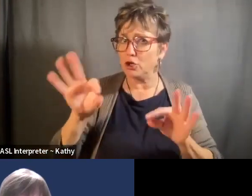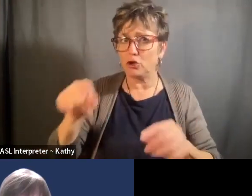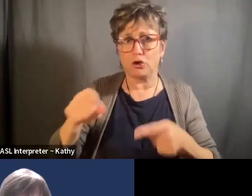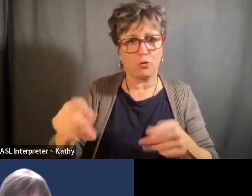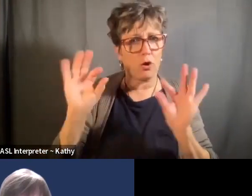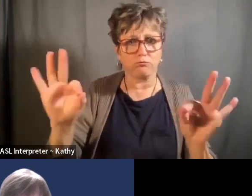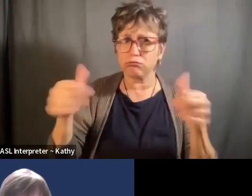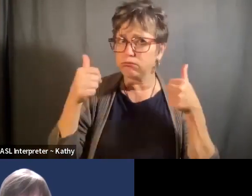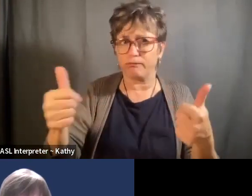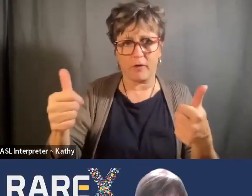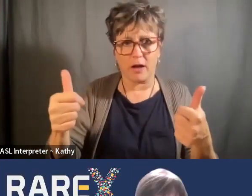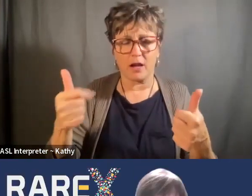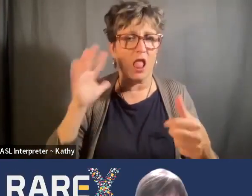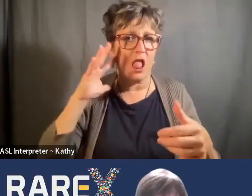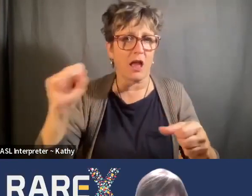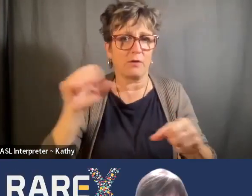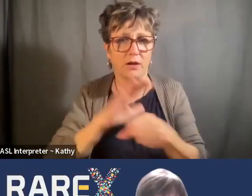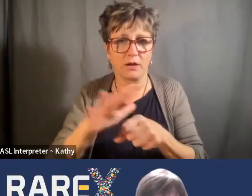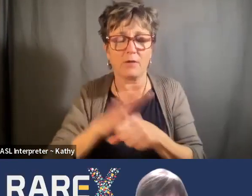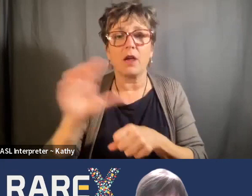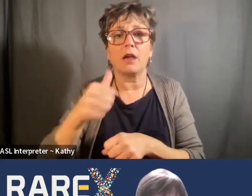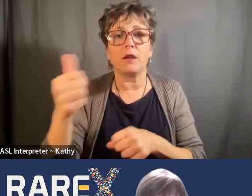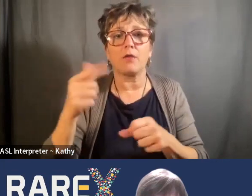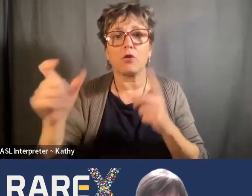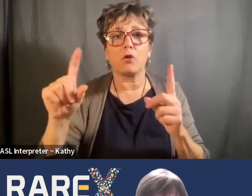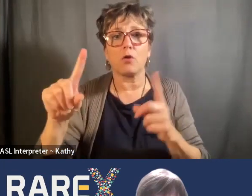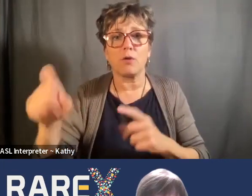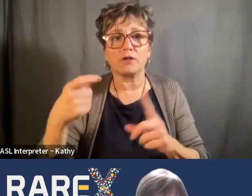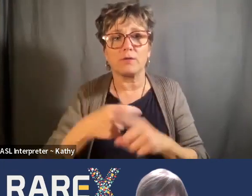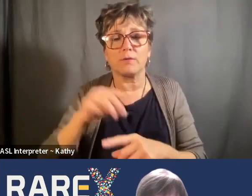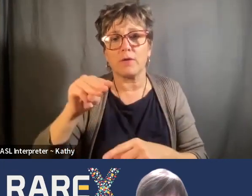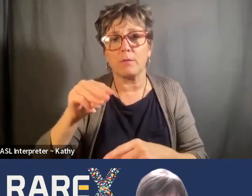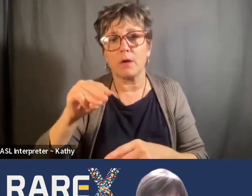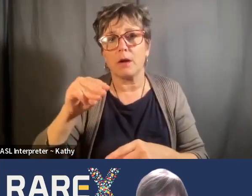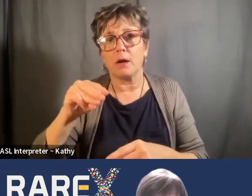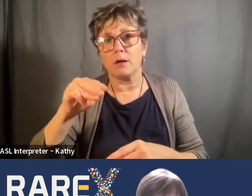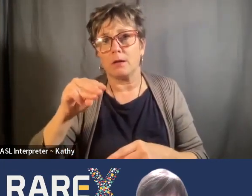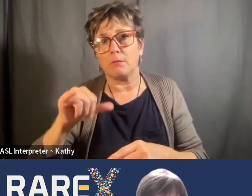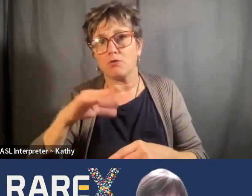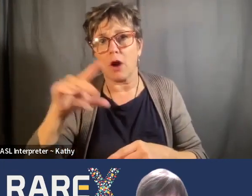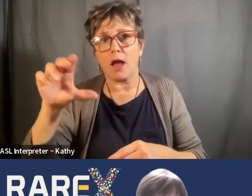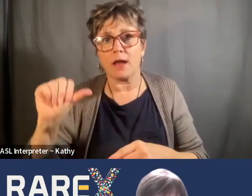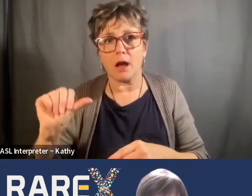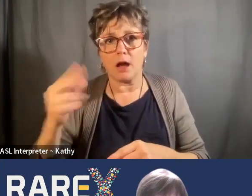question we have from Mariah, "What is the biggest benefit of this research for the participants?"